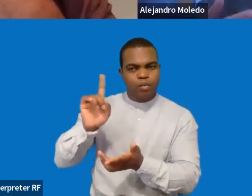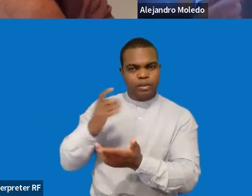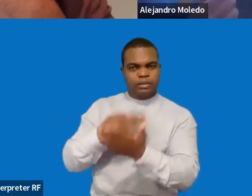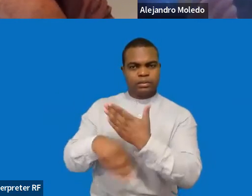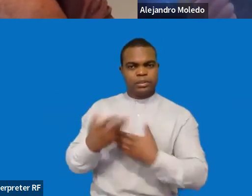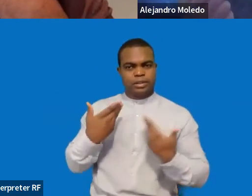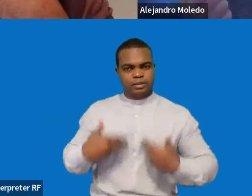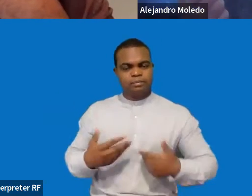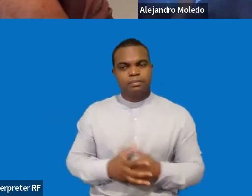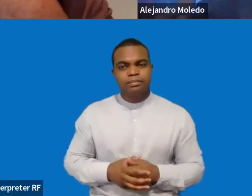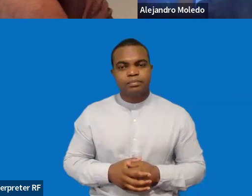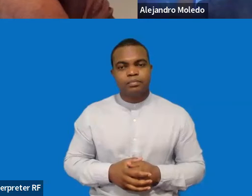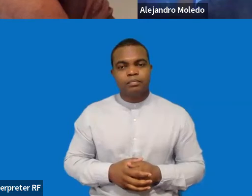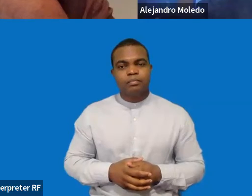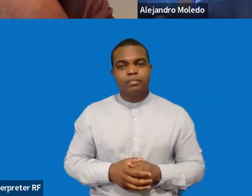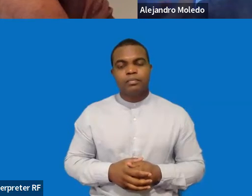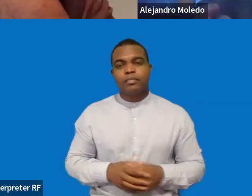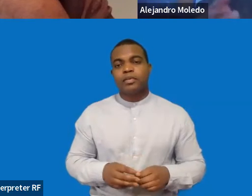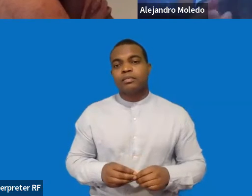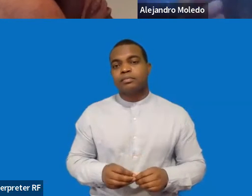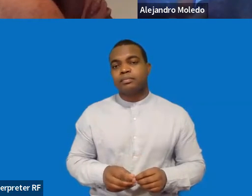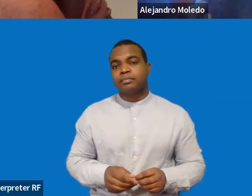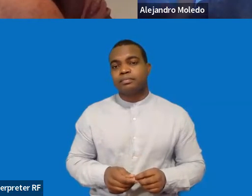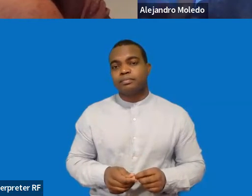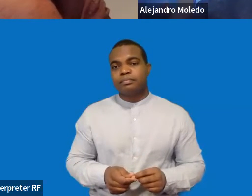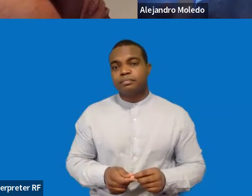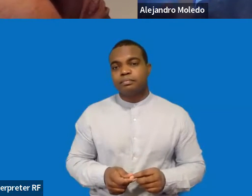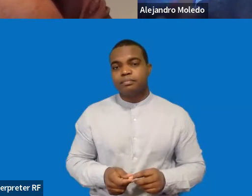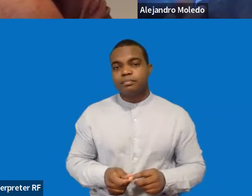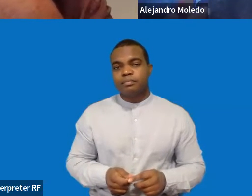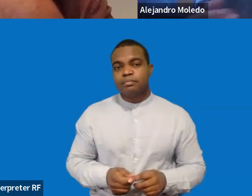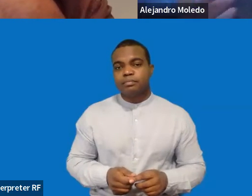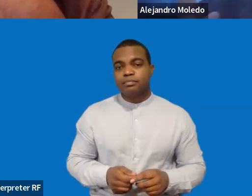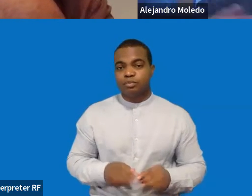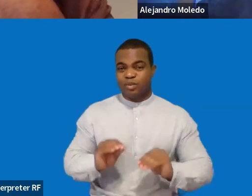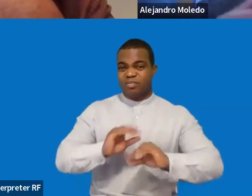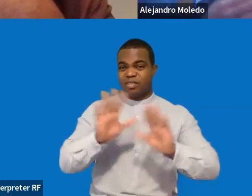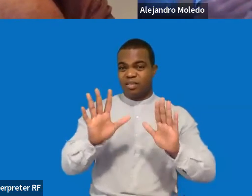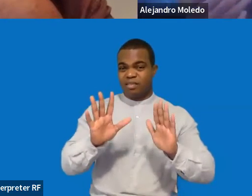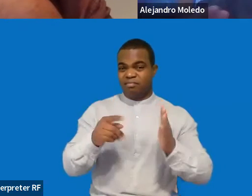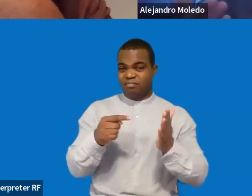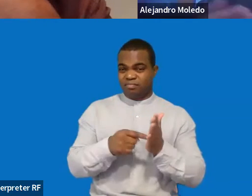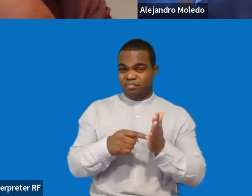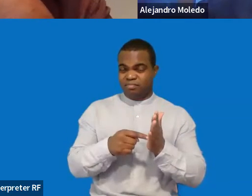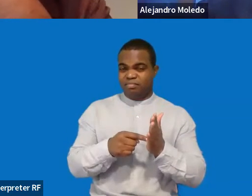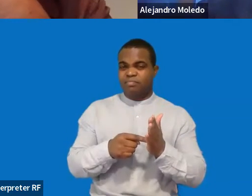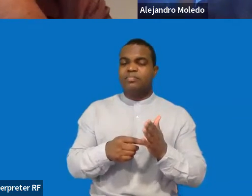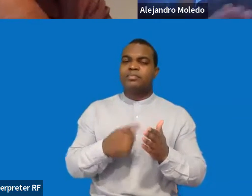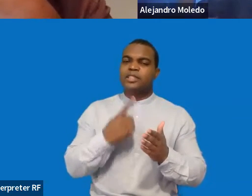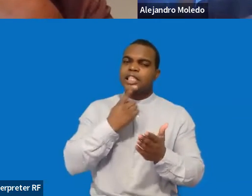that the service provider will not discriminate you. But, obviously, it's up to you to use it or not.